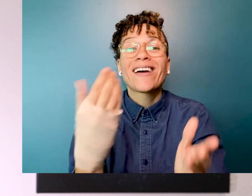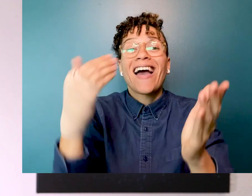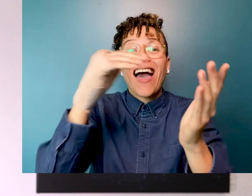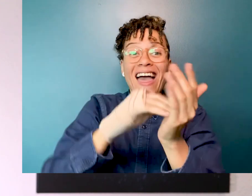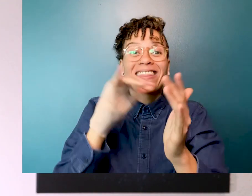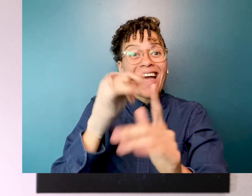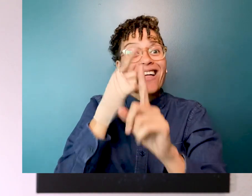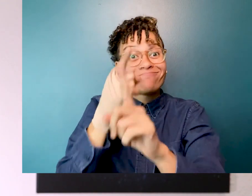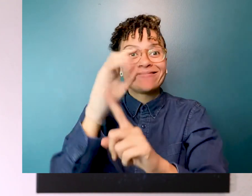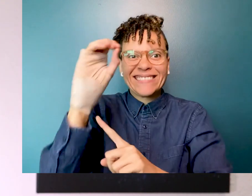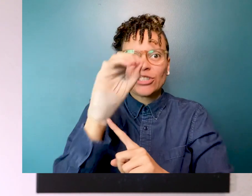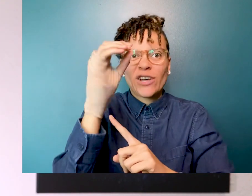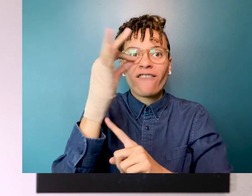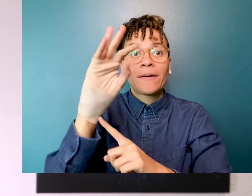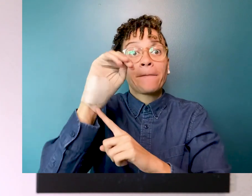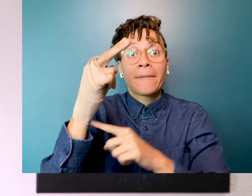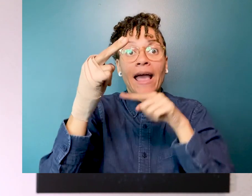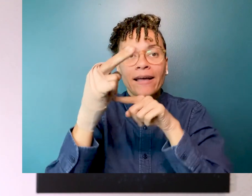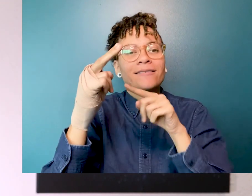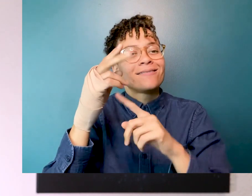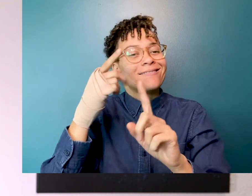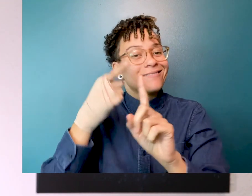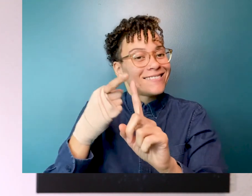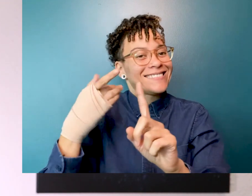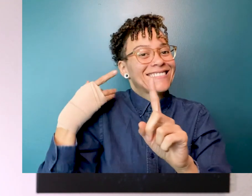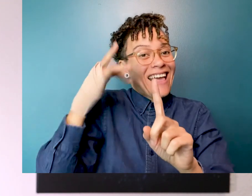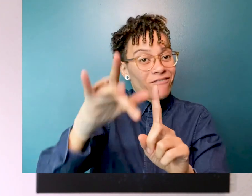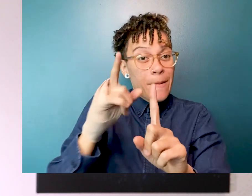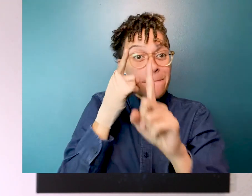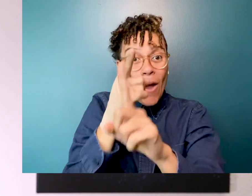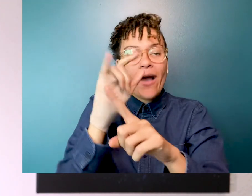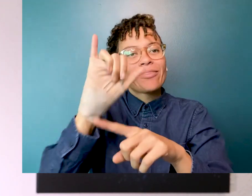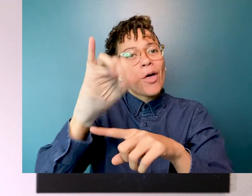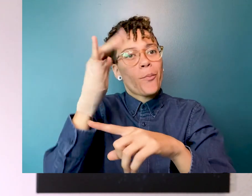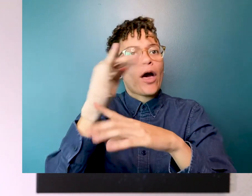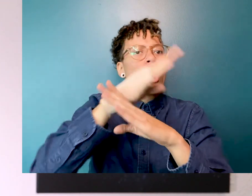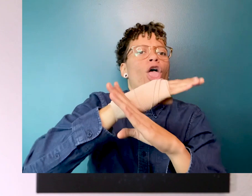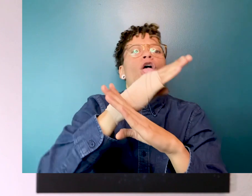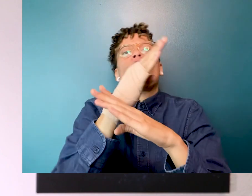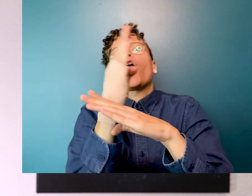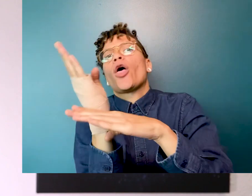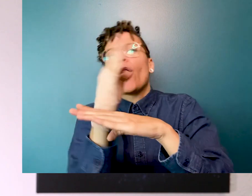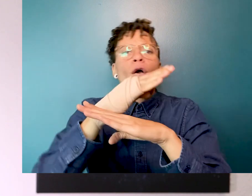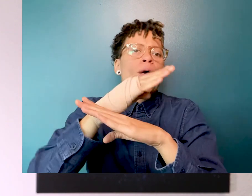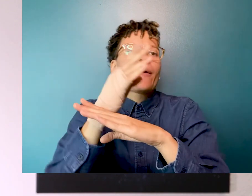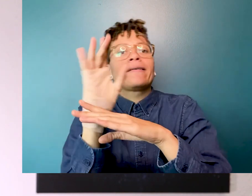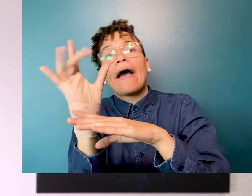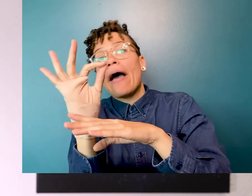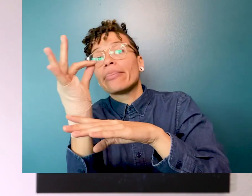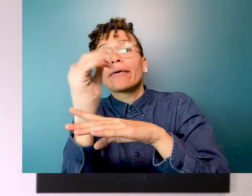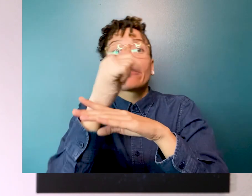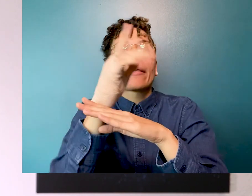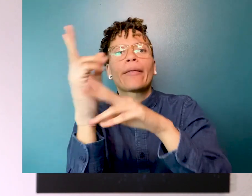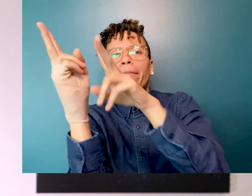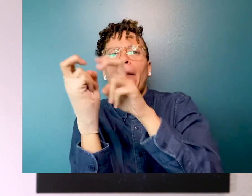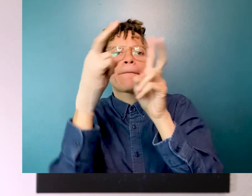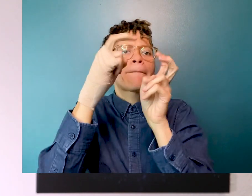11th house whole sign house, then it will double up 10th house and 11th house significations in the entirety of that sign.